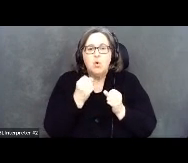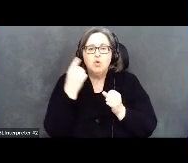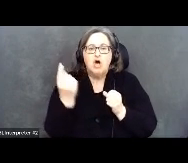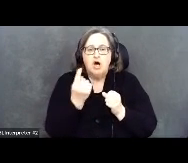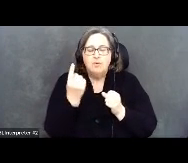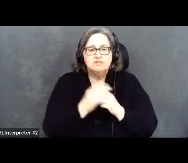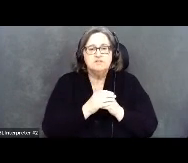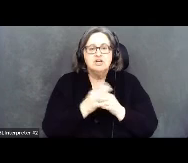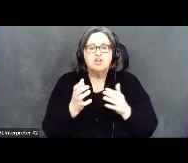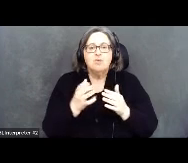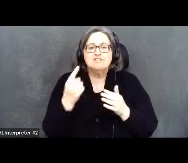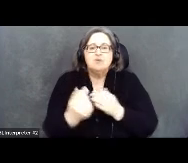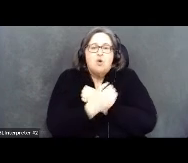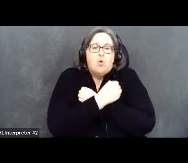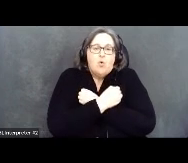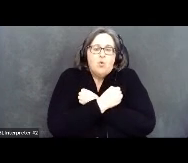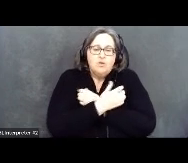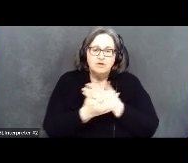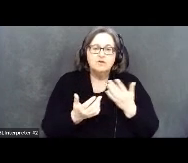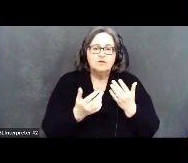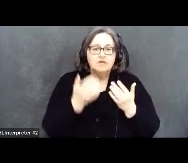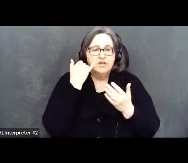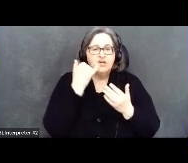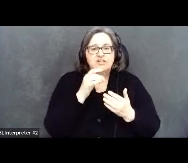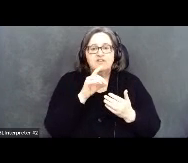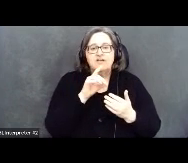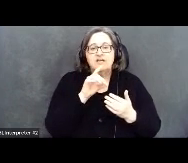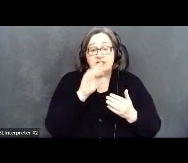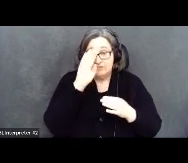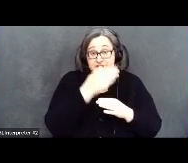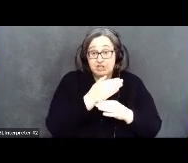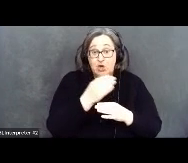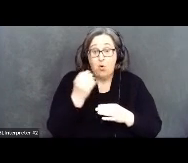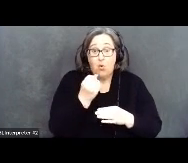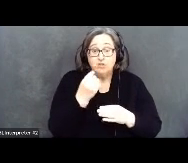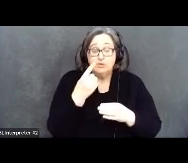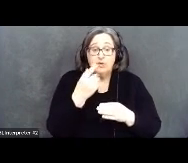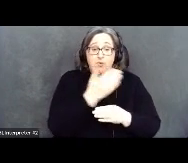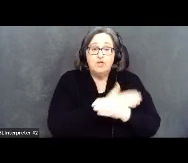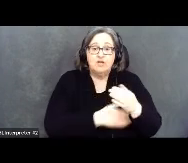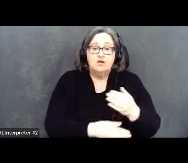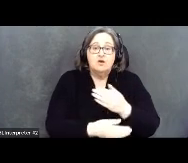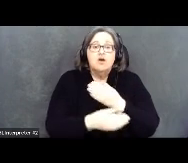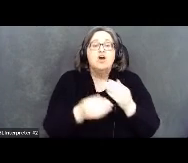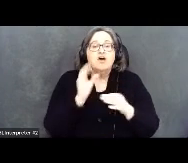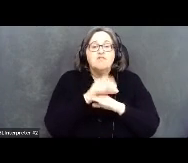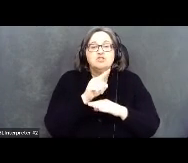They want to be held. If Declan holds the cat with one hand, it forces him to use the other arm.